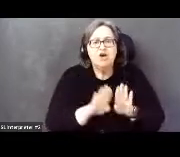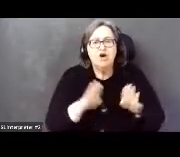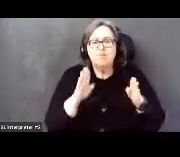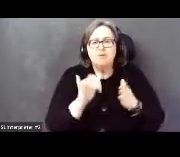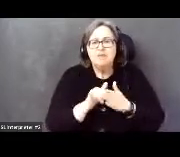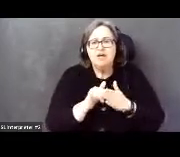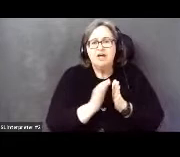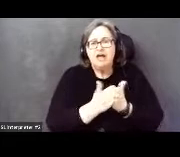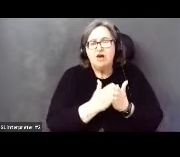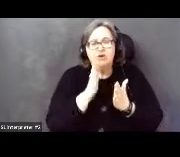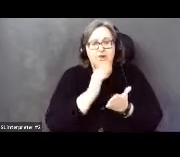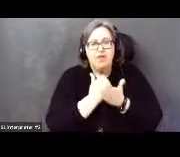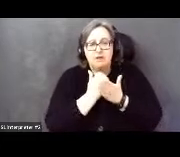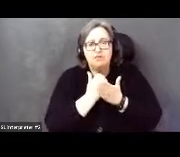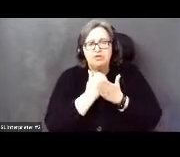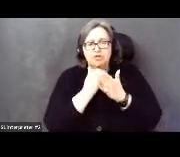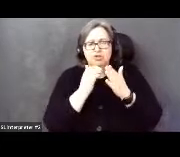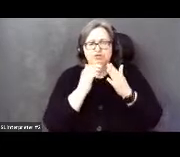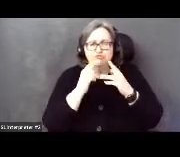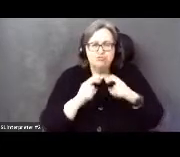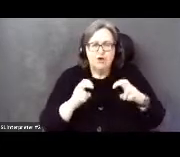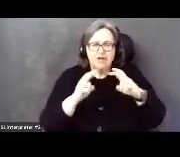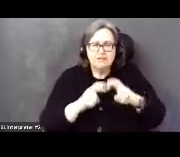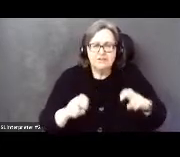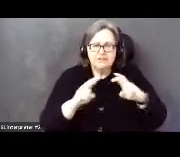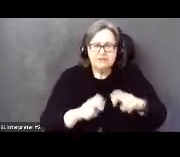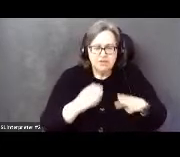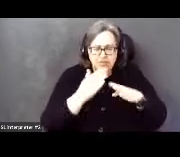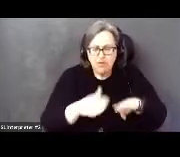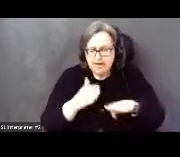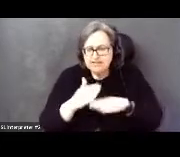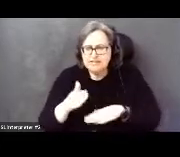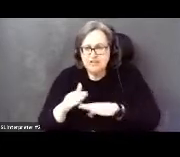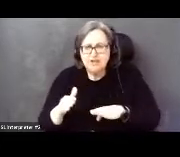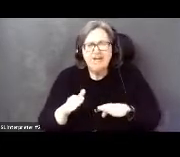me to be able to start breaking it down through the demystification and language included